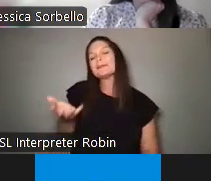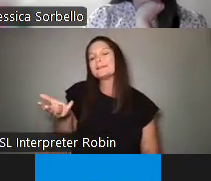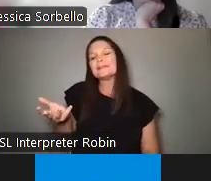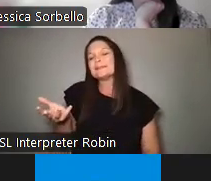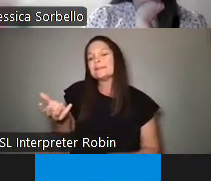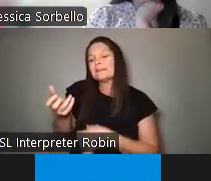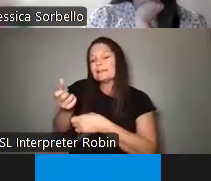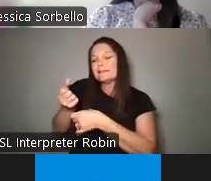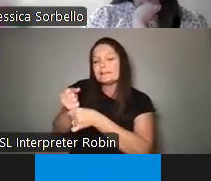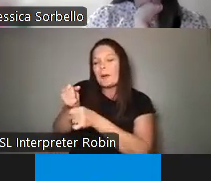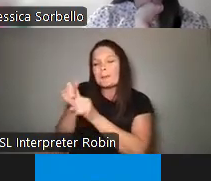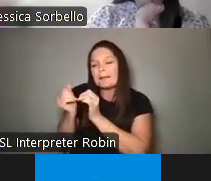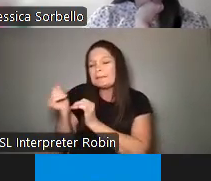will risk your part times full times and just keep yourself